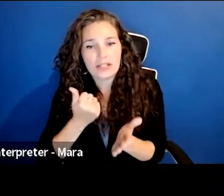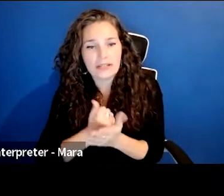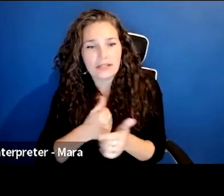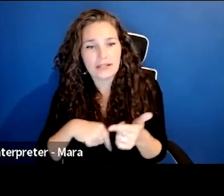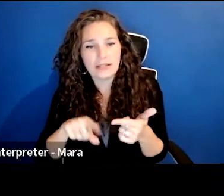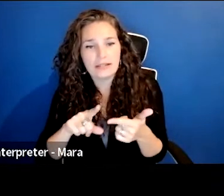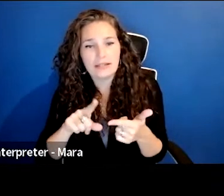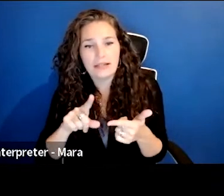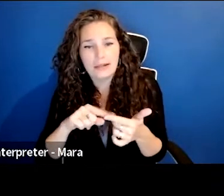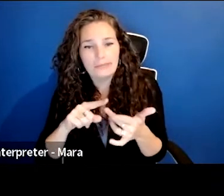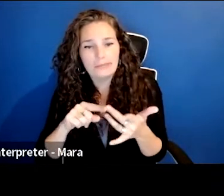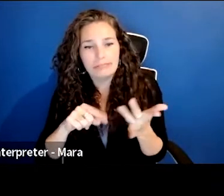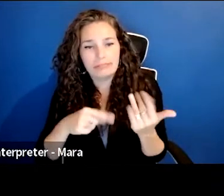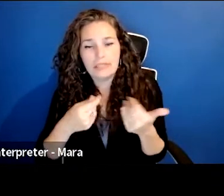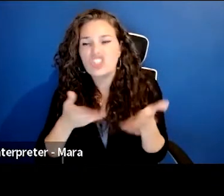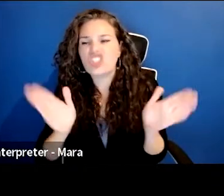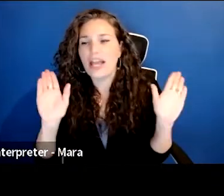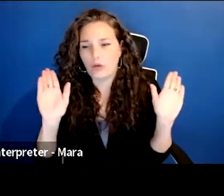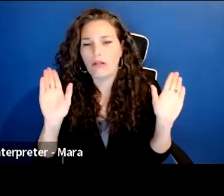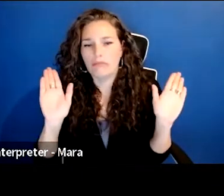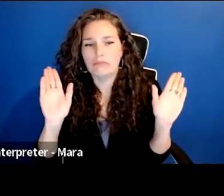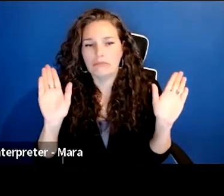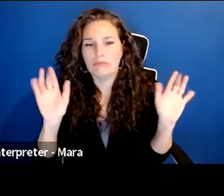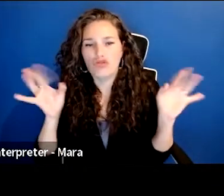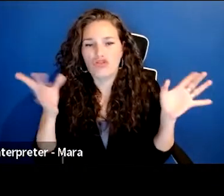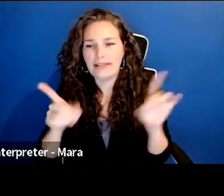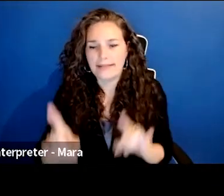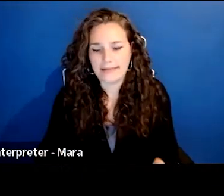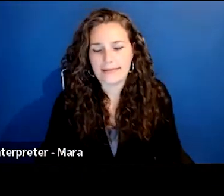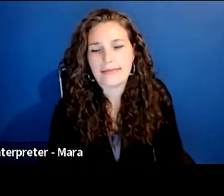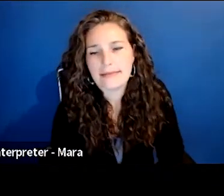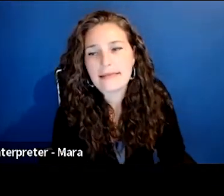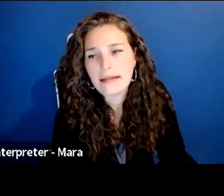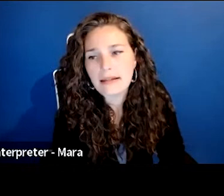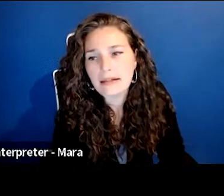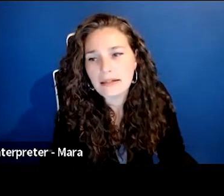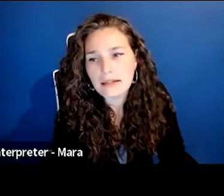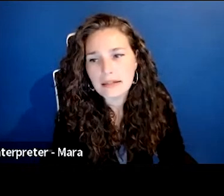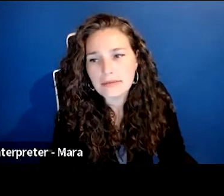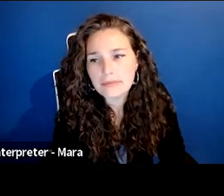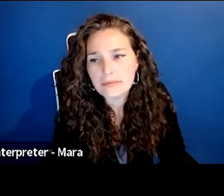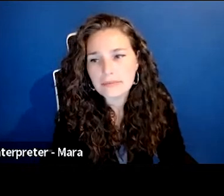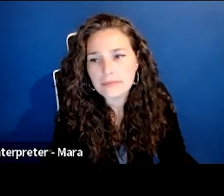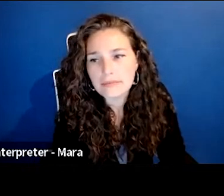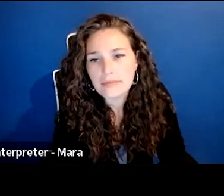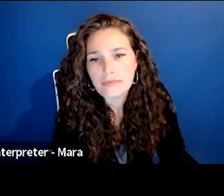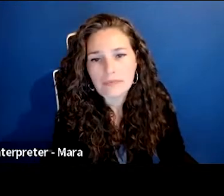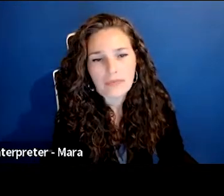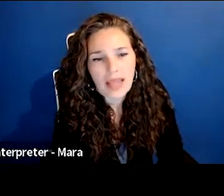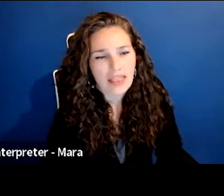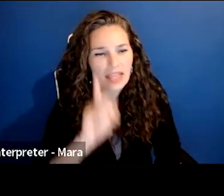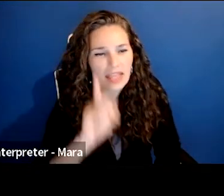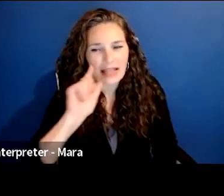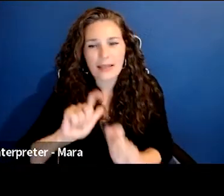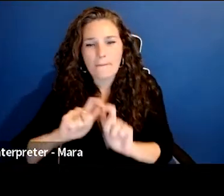it covers general financial crisis. So that's probably the biggest of all of the programs that we provide here.